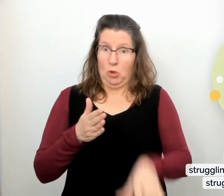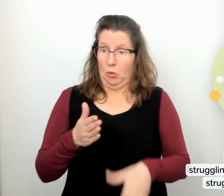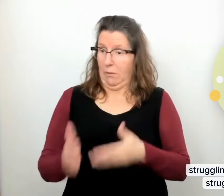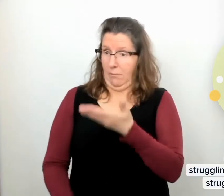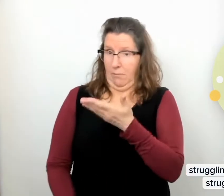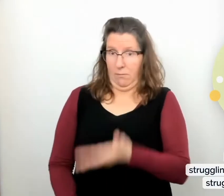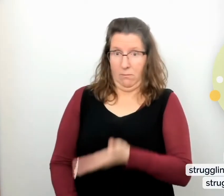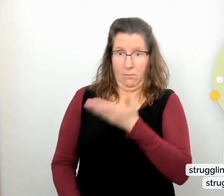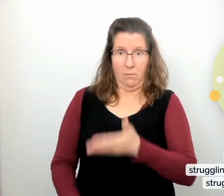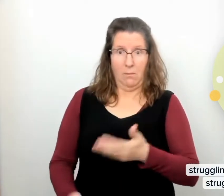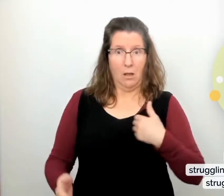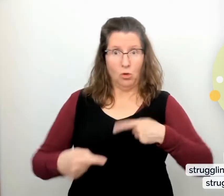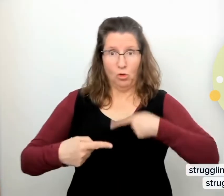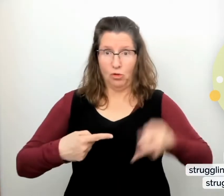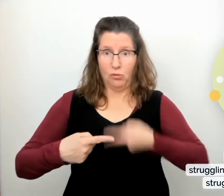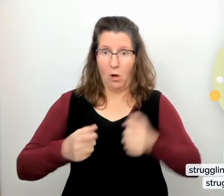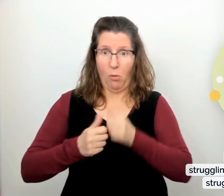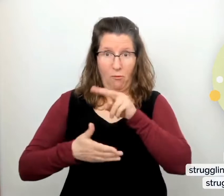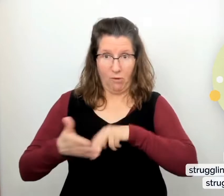. . . when you are faced with a struggling reader . . .